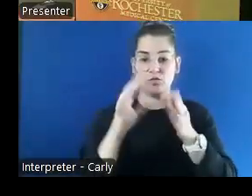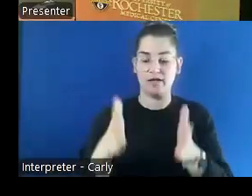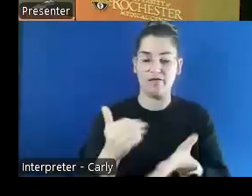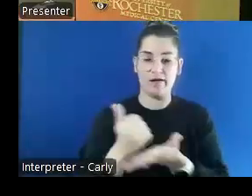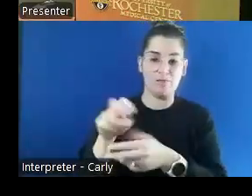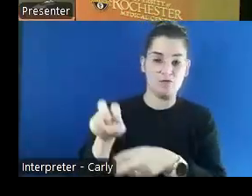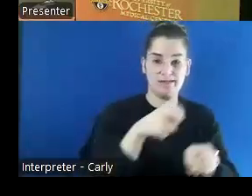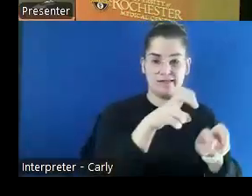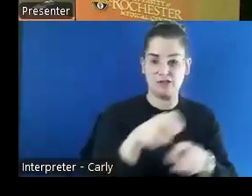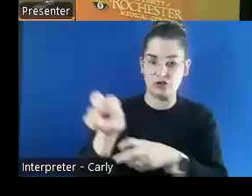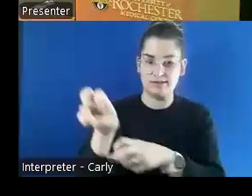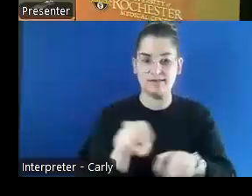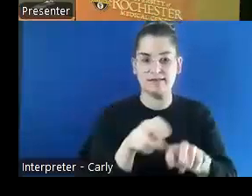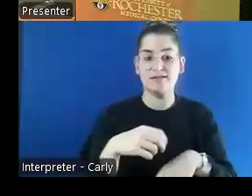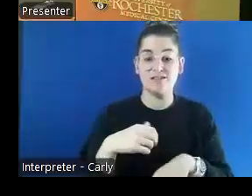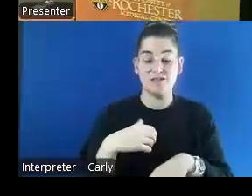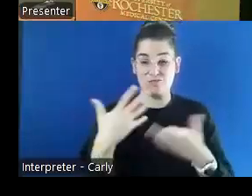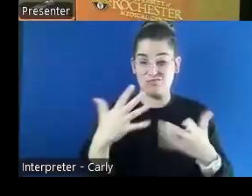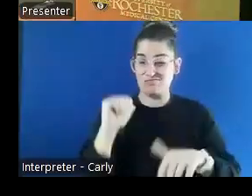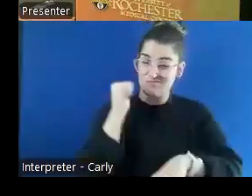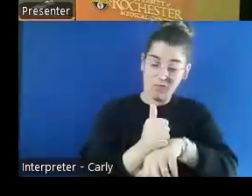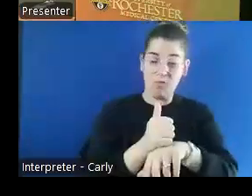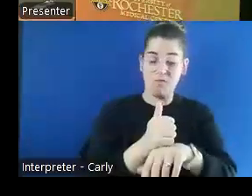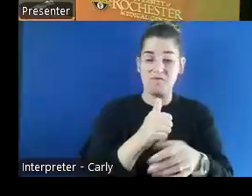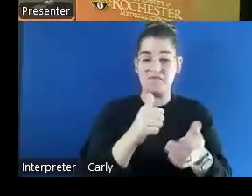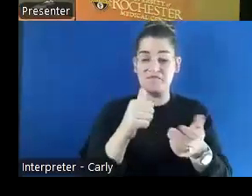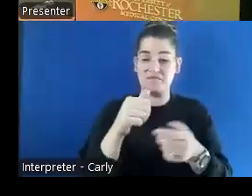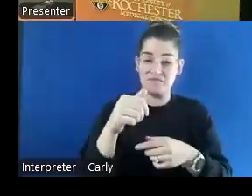we have an embedded pharmacist which is Inc incredibly important opportunity when you think